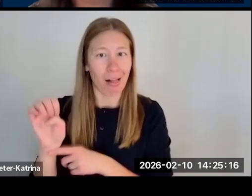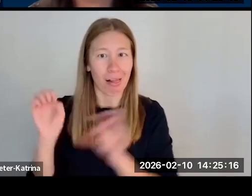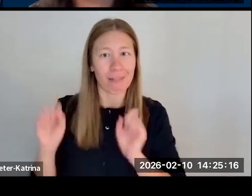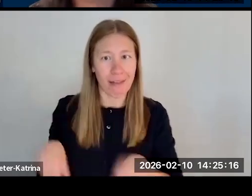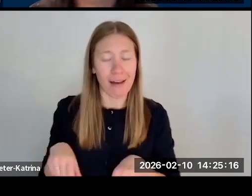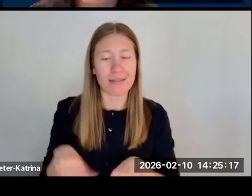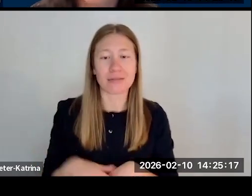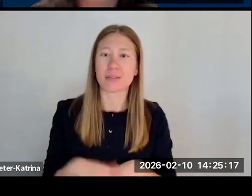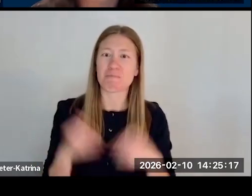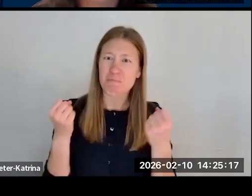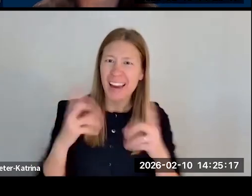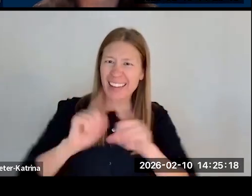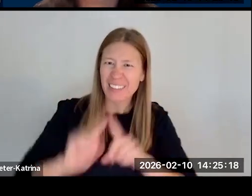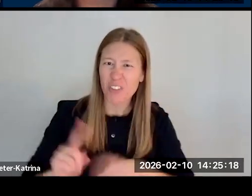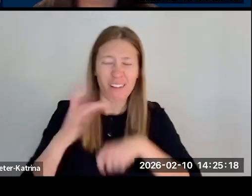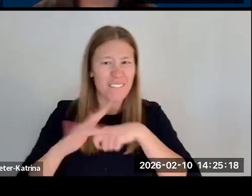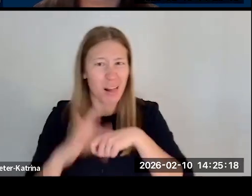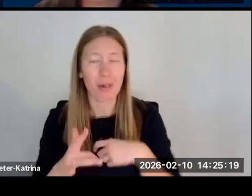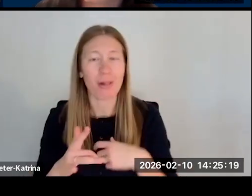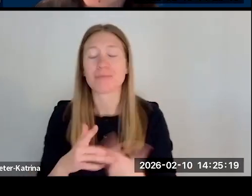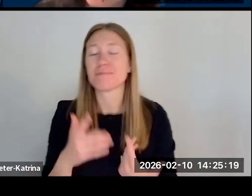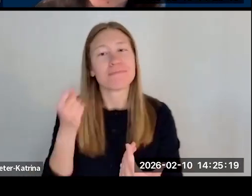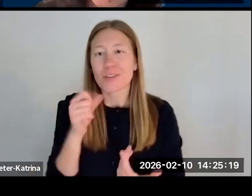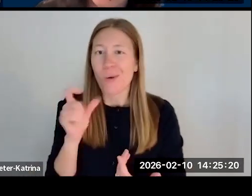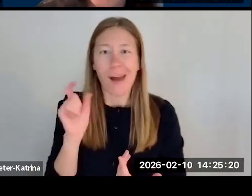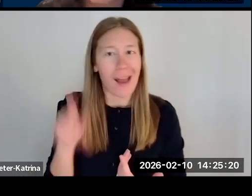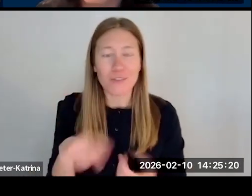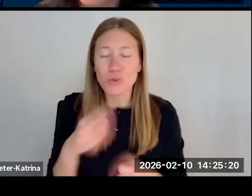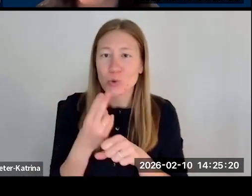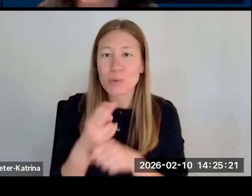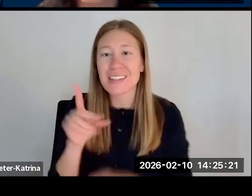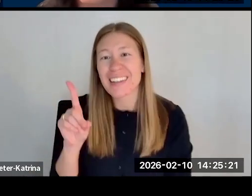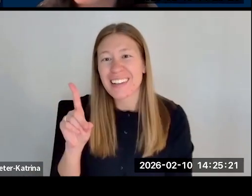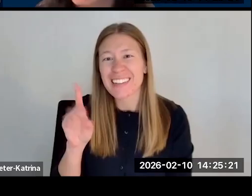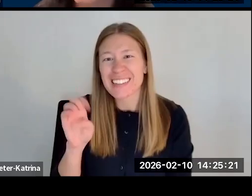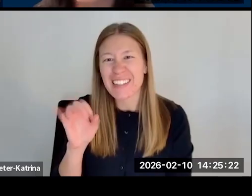so you don't have to use the default sizes or text colors,